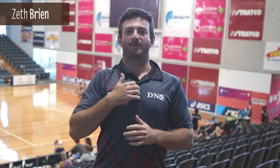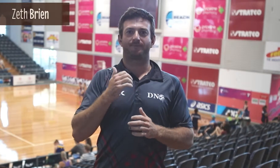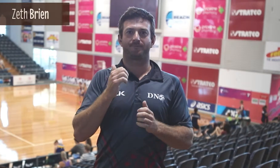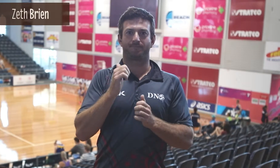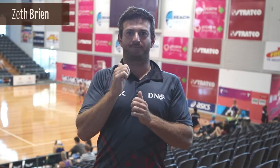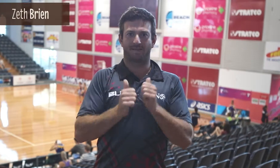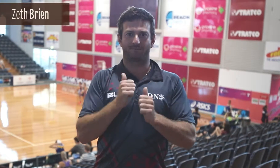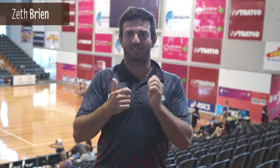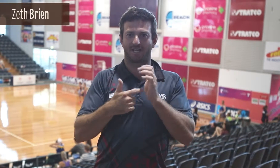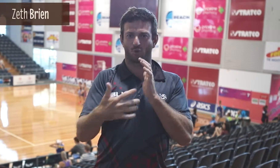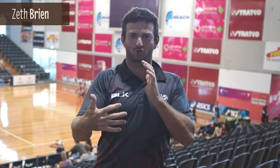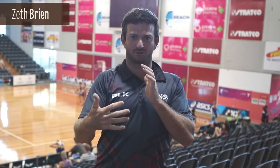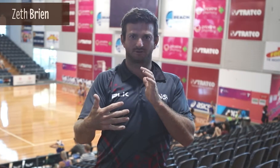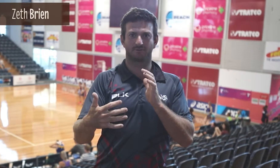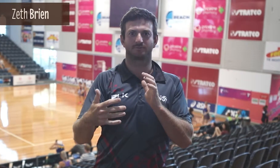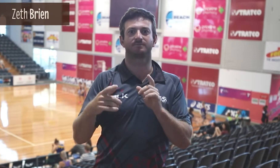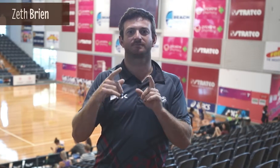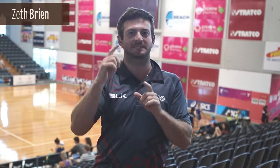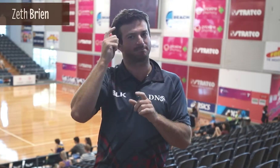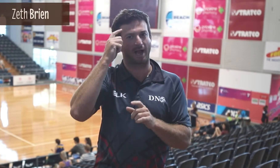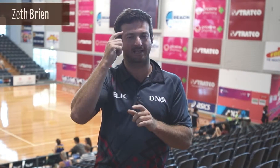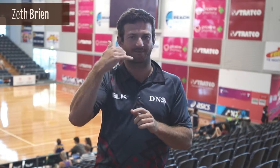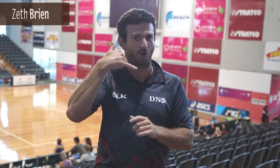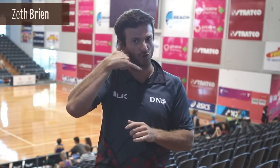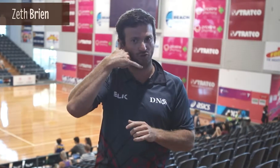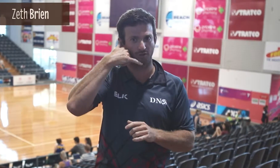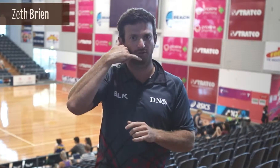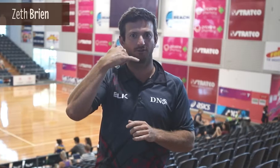My favourite technology is the smart phone